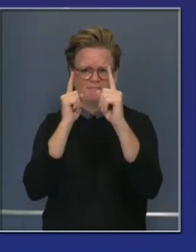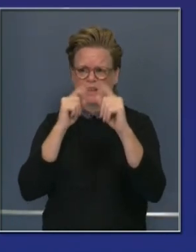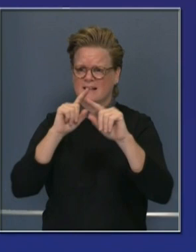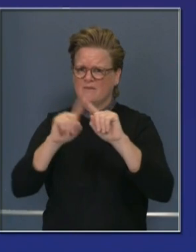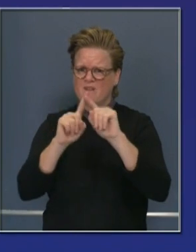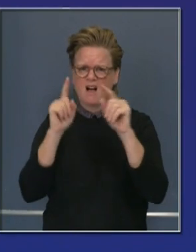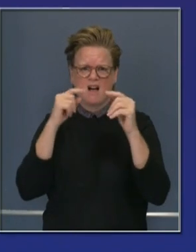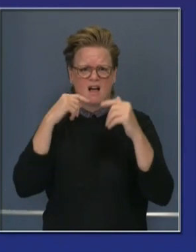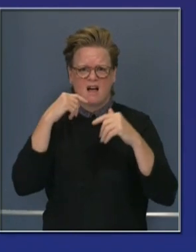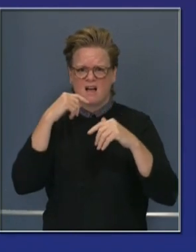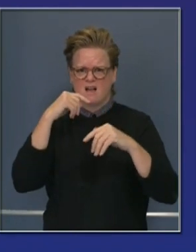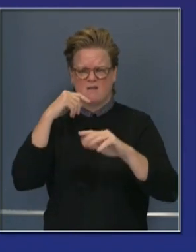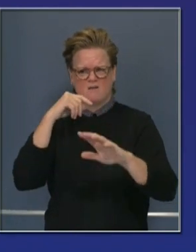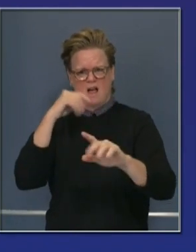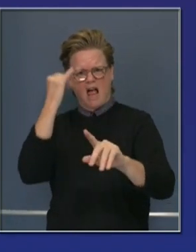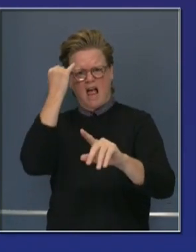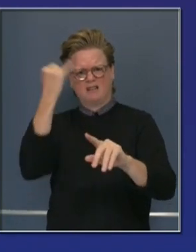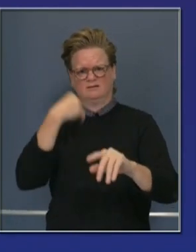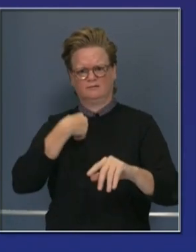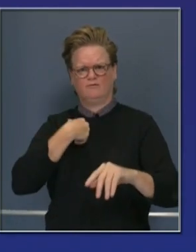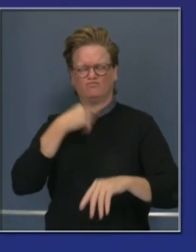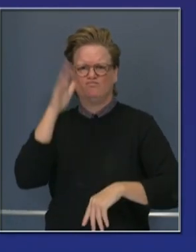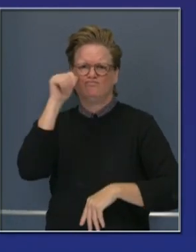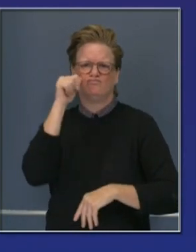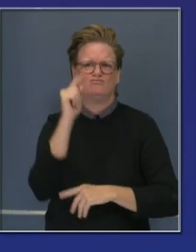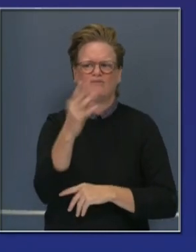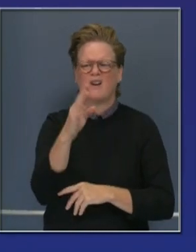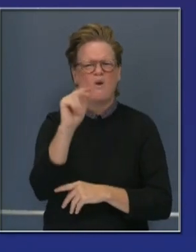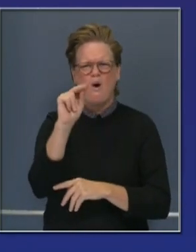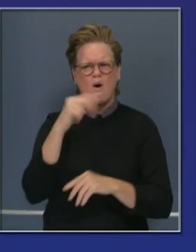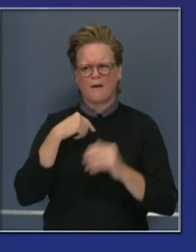FLU SEASON AND COVID-19 . IT'S A DYNAMIC PROCESS. WE ARE NOT STUBBORN AND SEEING